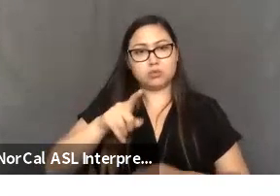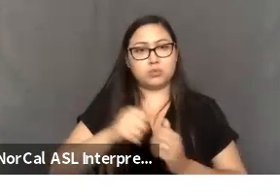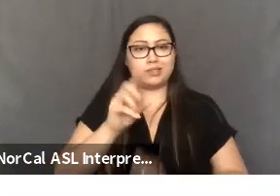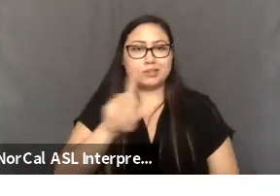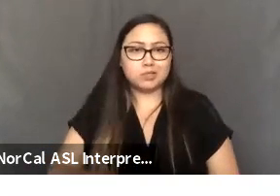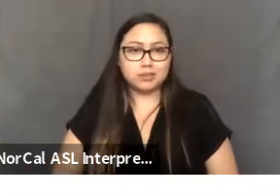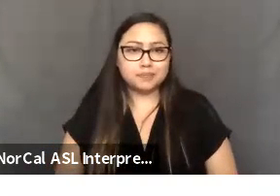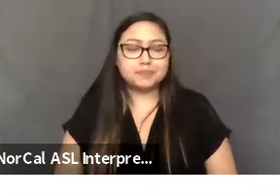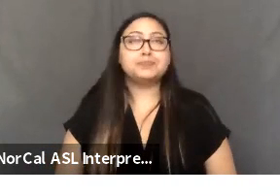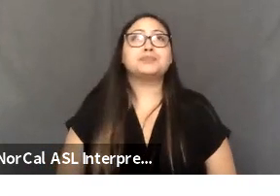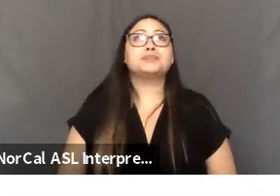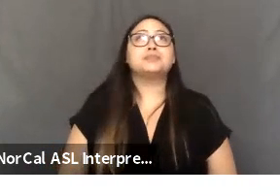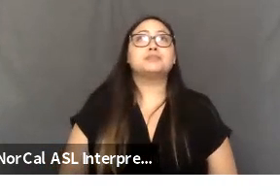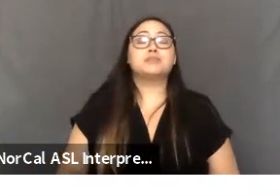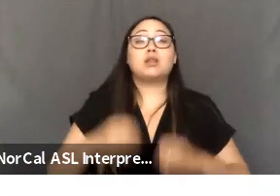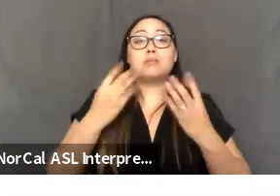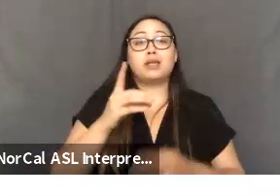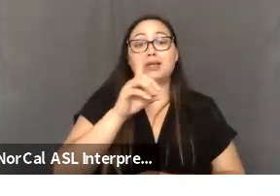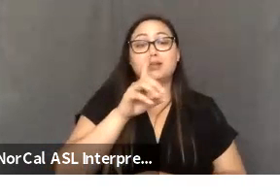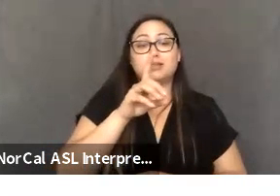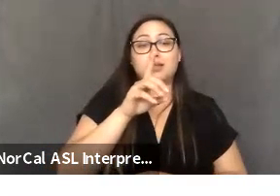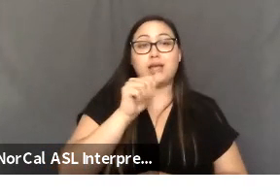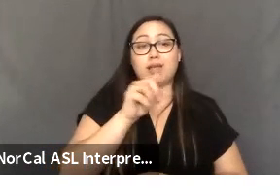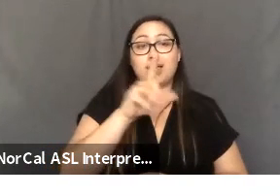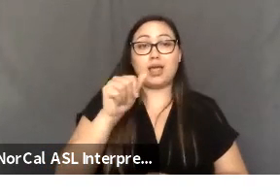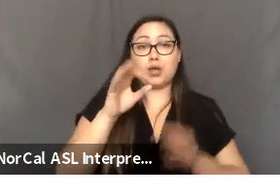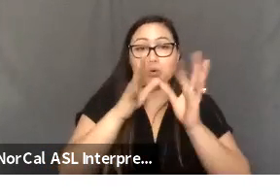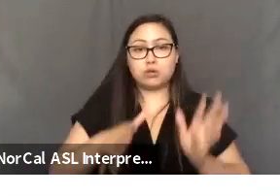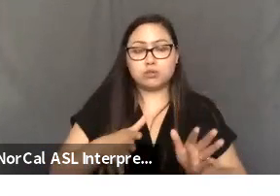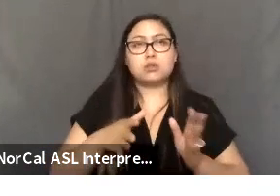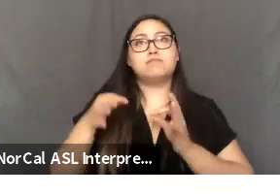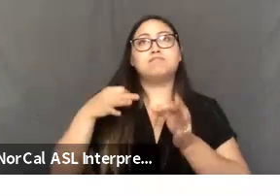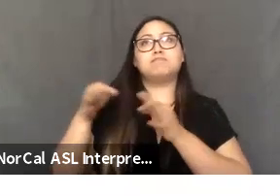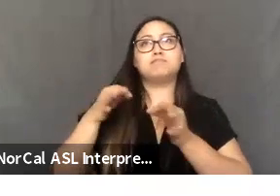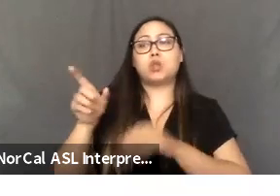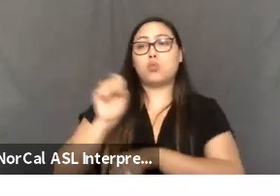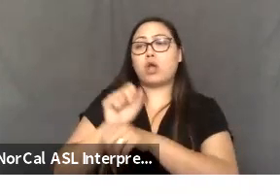of the ADA coordinators describe partnering with community organizations and persons with